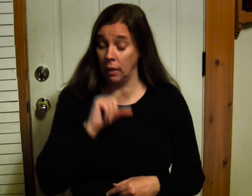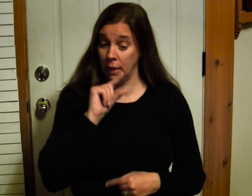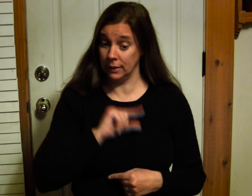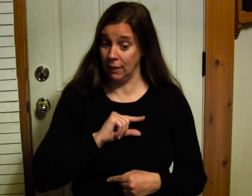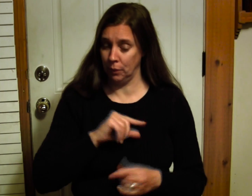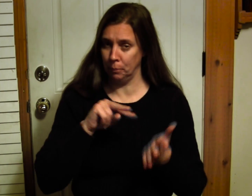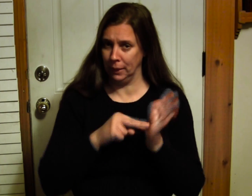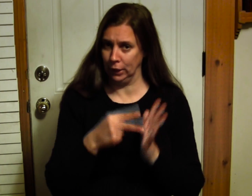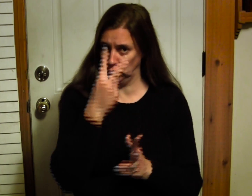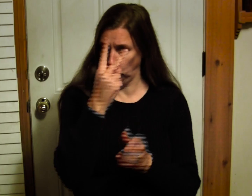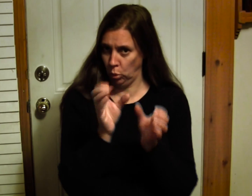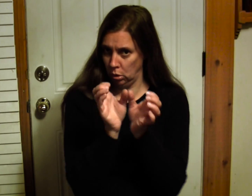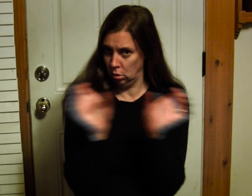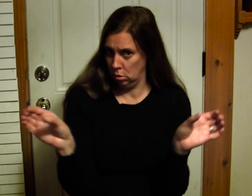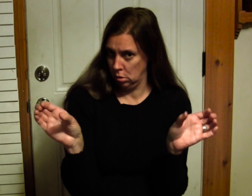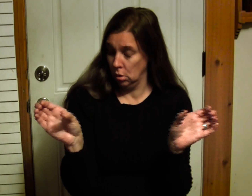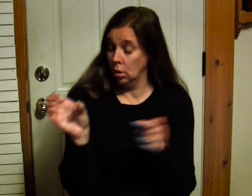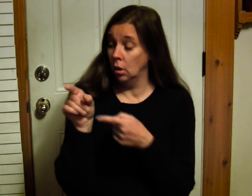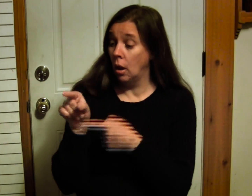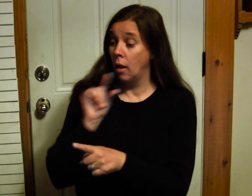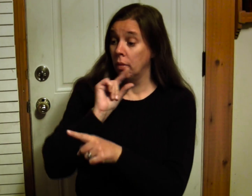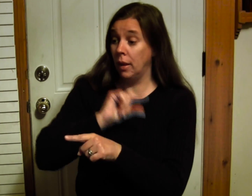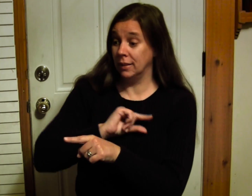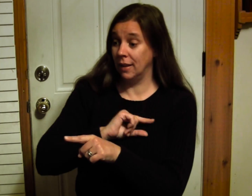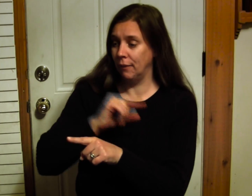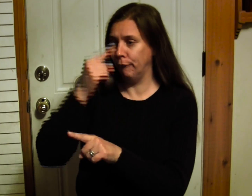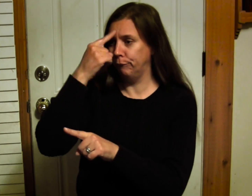Now, there are two perspectives on Thanksgiving.